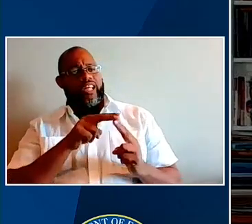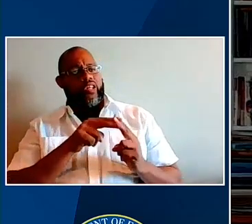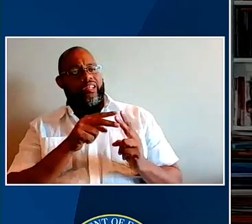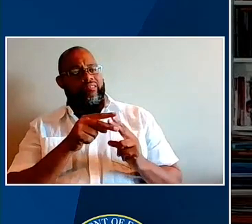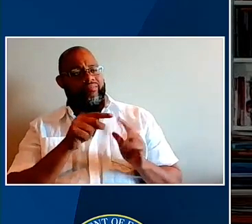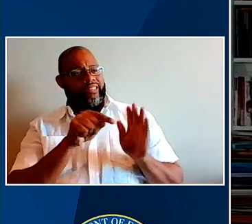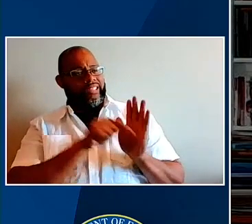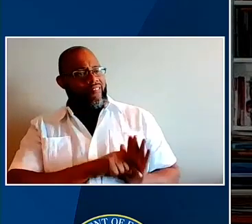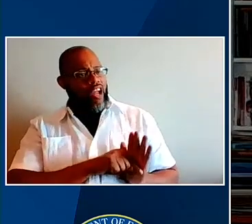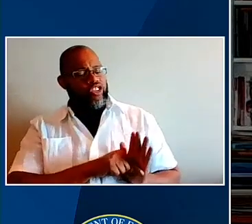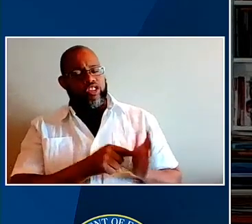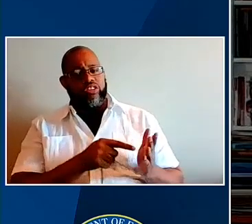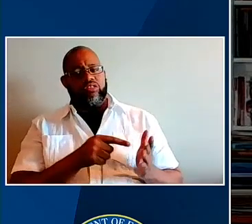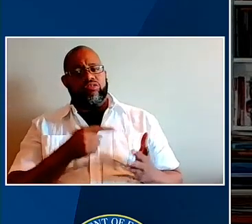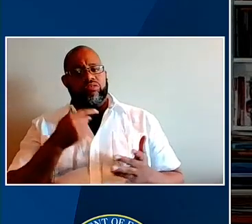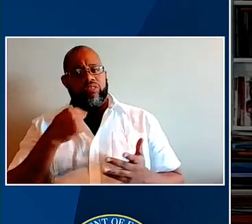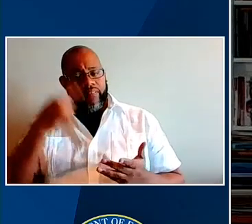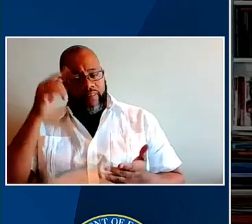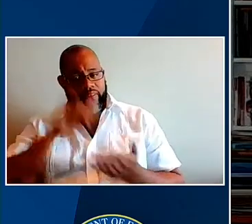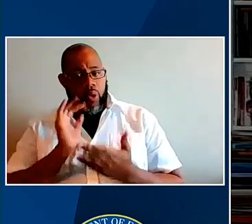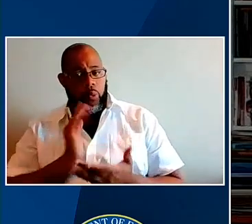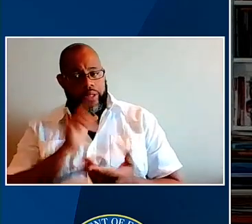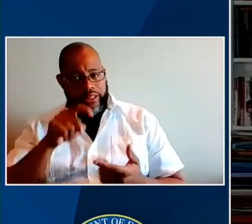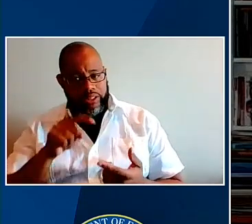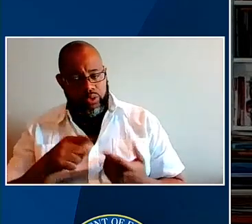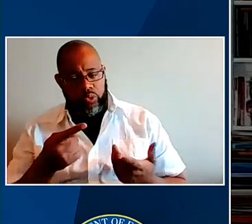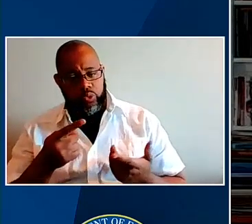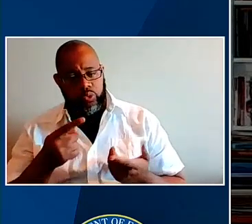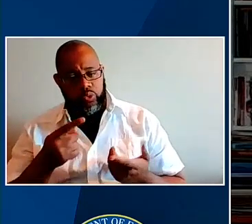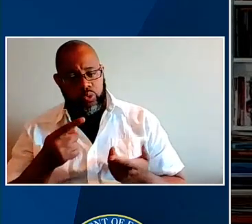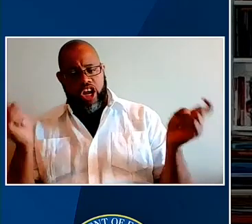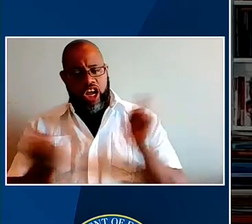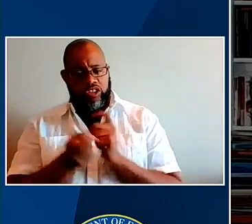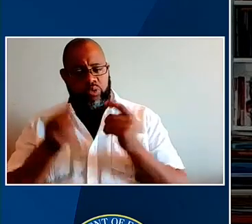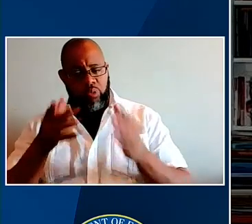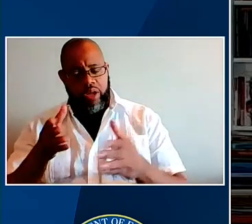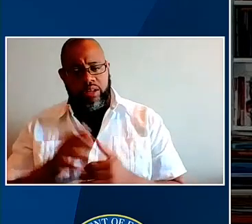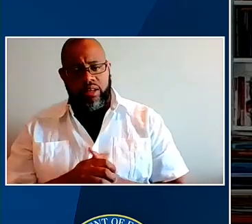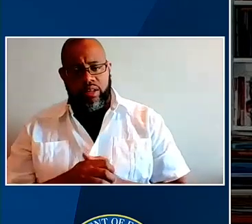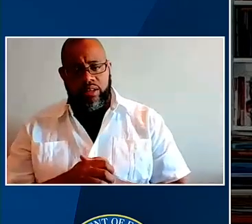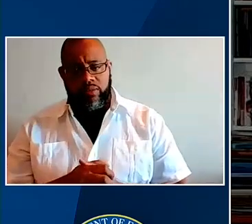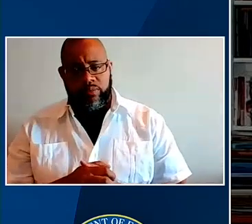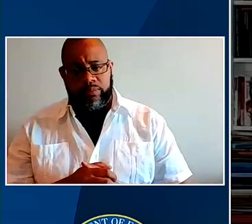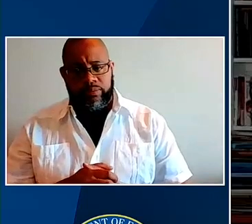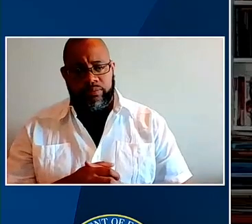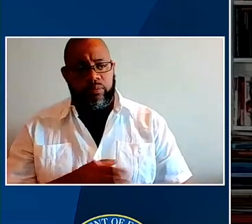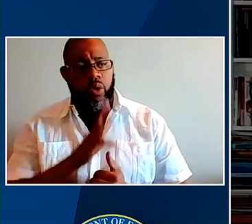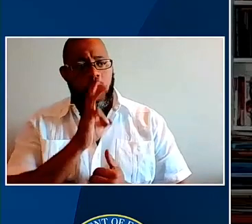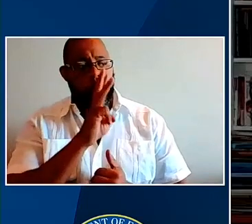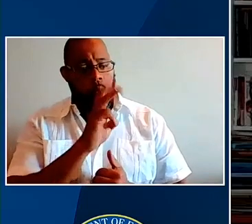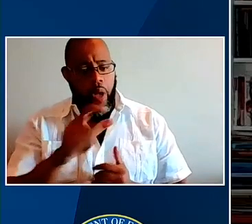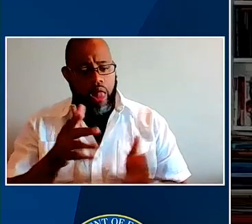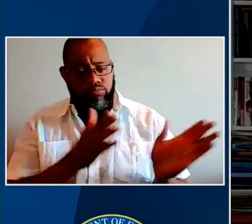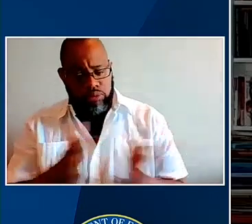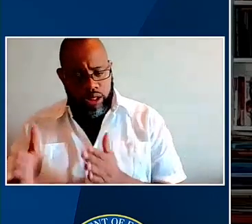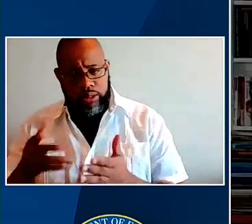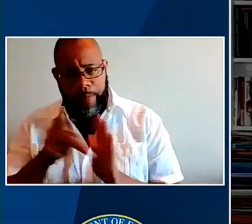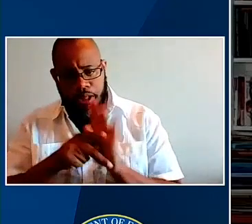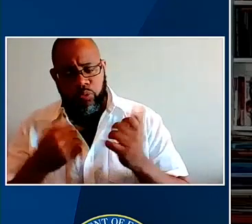I think we need to kind of evolve in the direction of a well-ordered policy. I want to make sure the Department